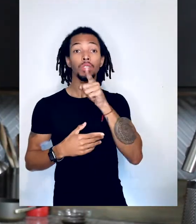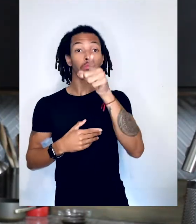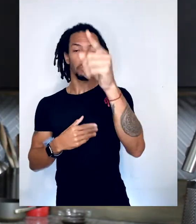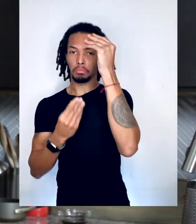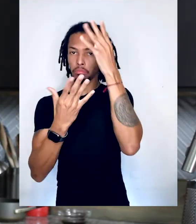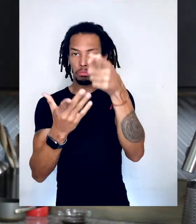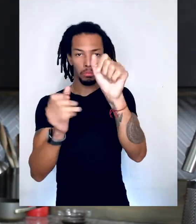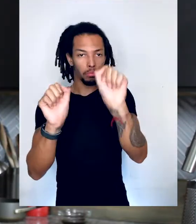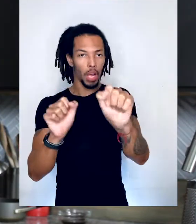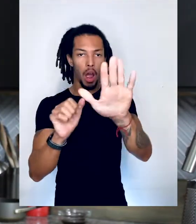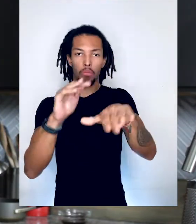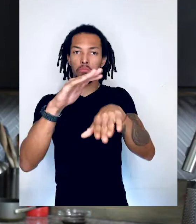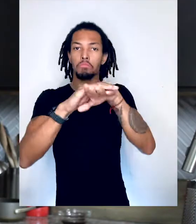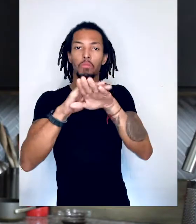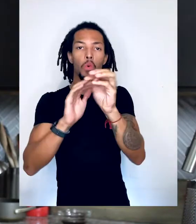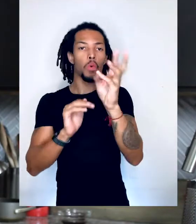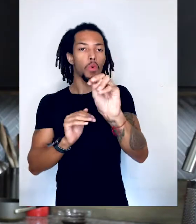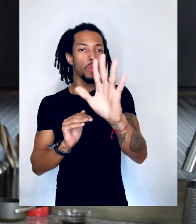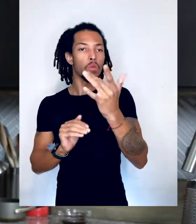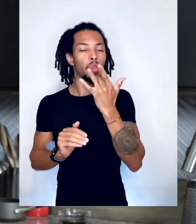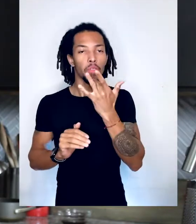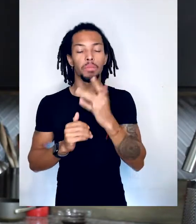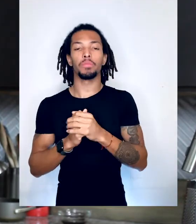done to your liking, put them back in the oven. You're the boss.